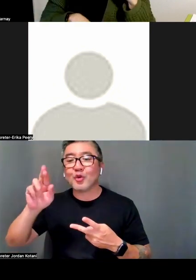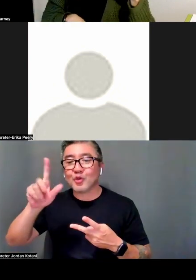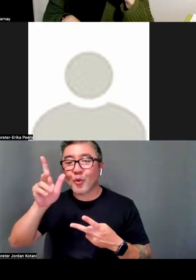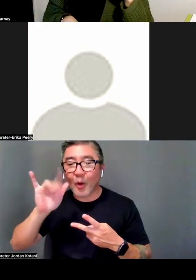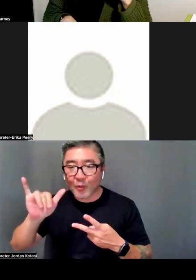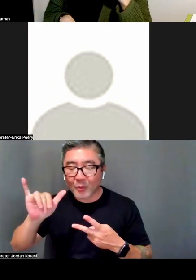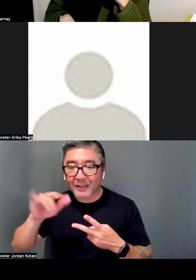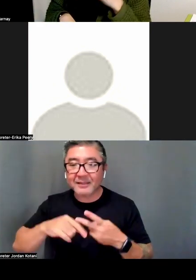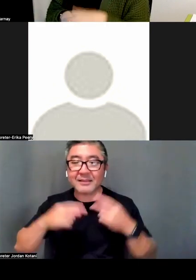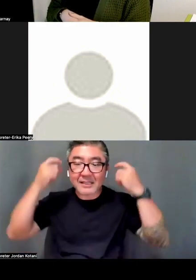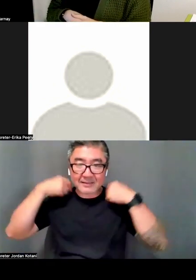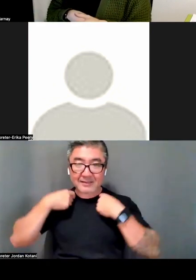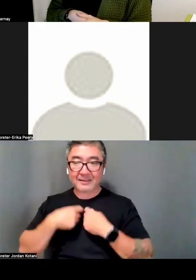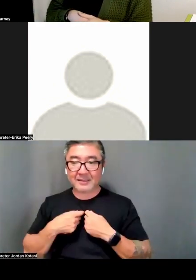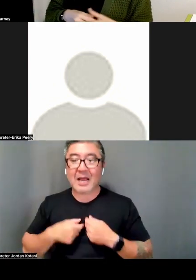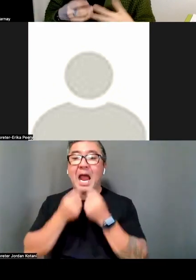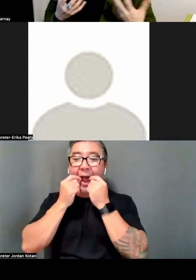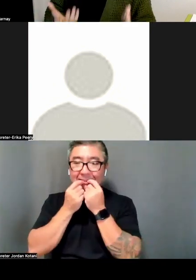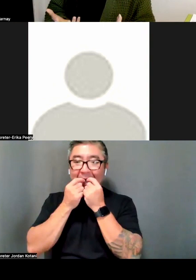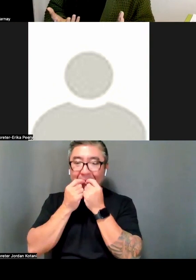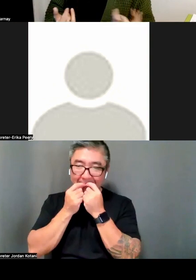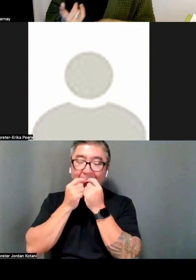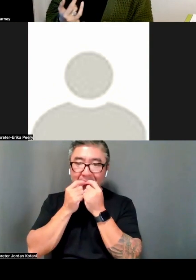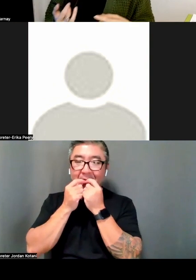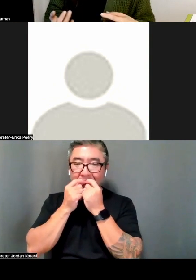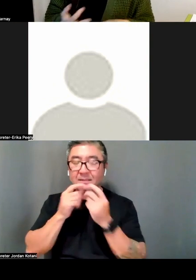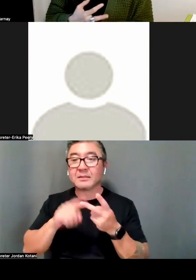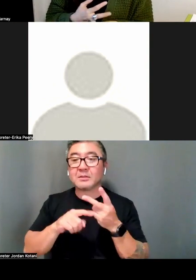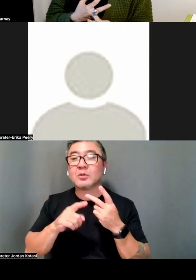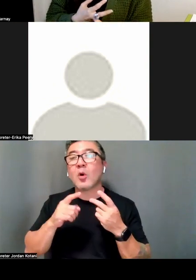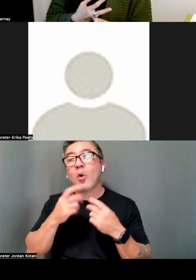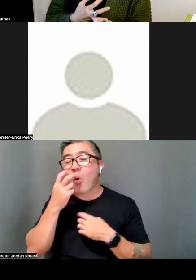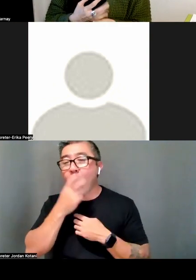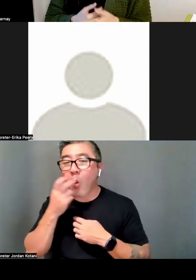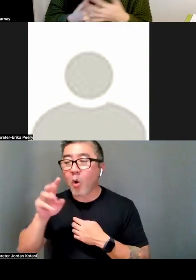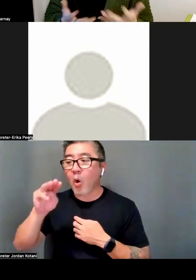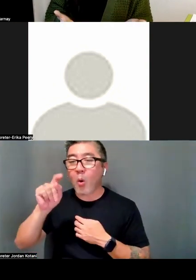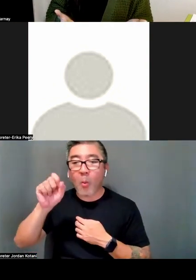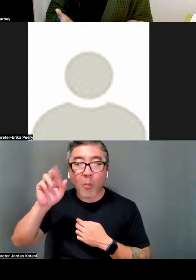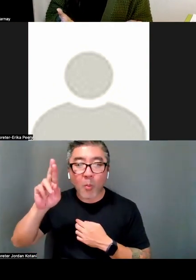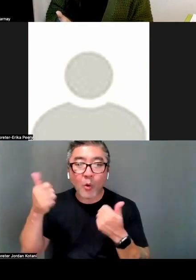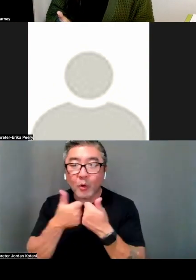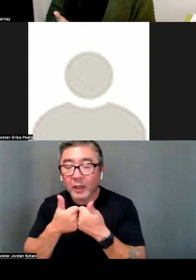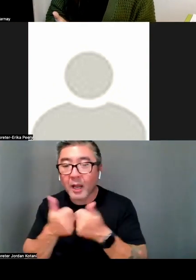for chewing. Oral motor games. Blowing bubbles and whistles and even chewing gum. If it's allowable